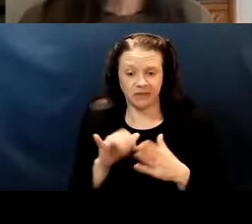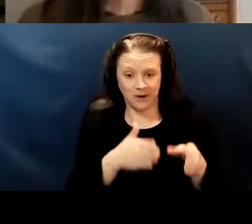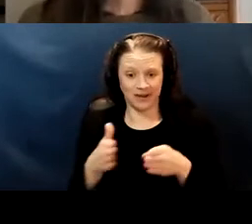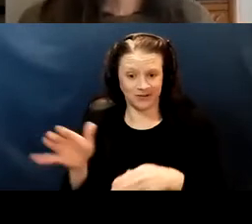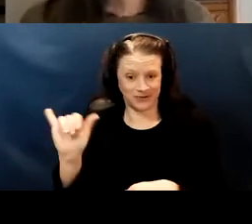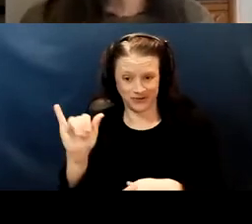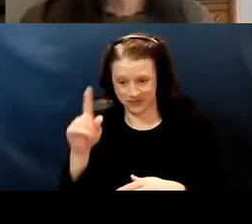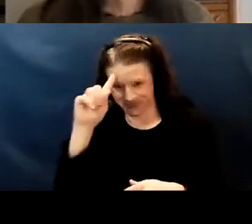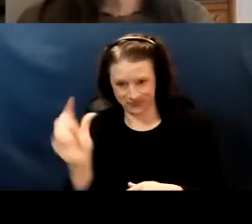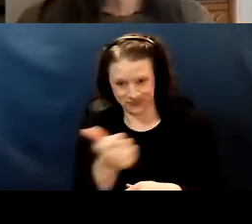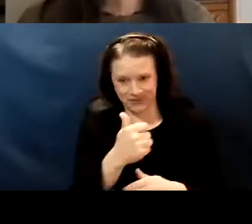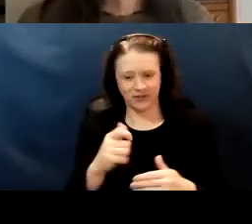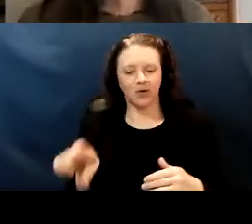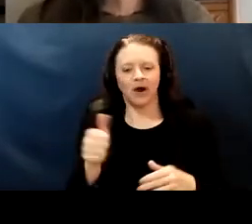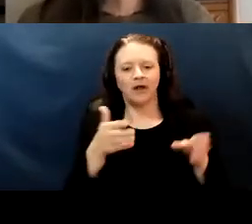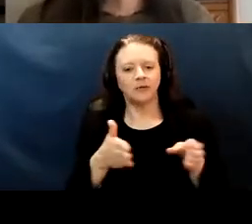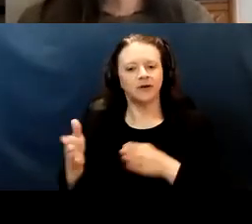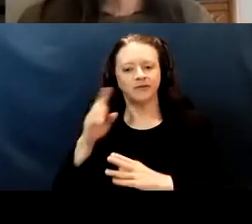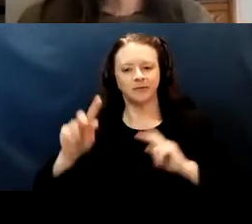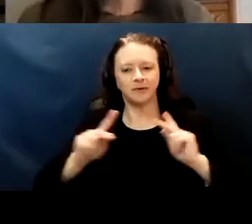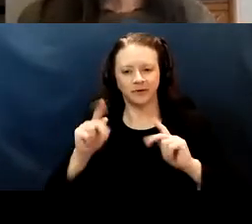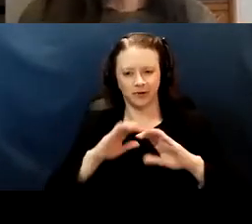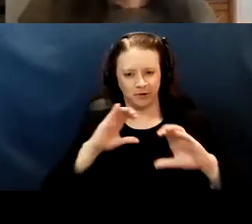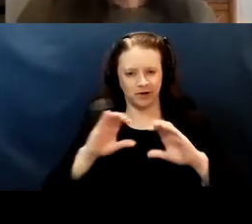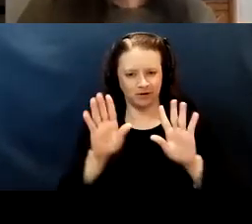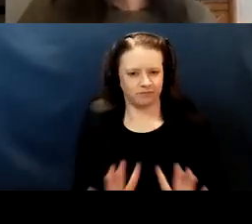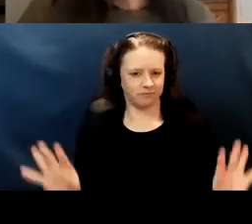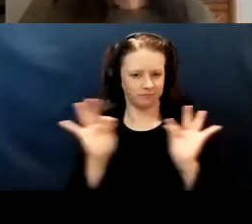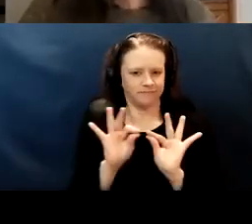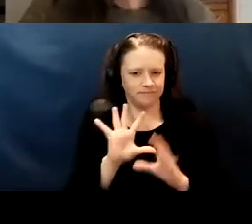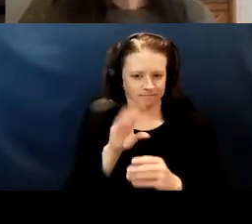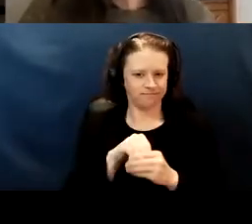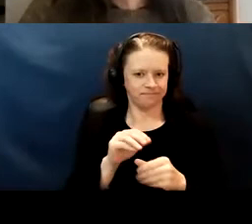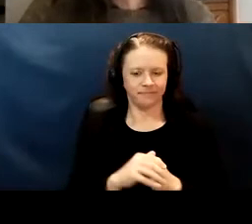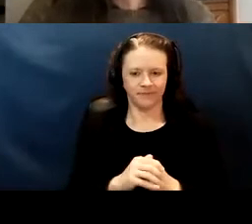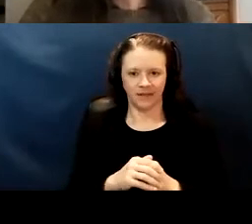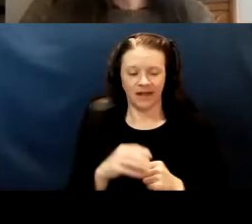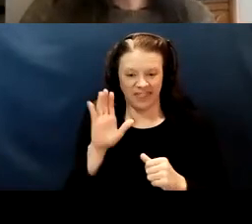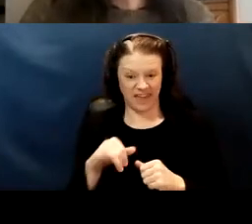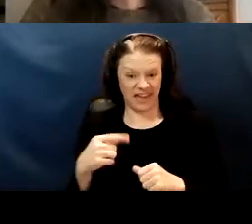want to make sure we're having other ways for people to communicate. And while this is really little kid-related with this picture